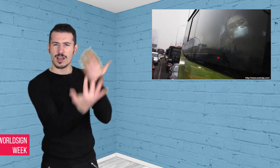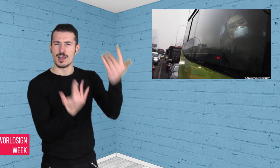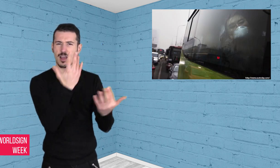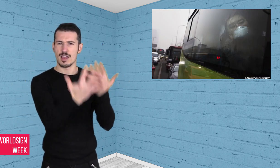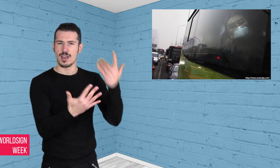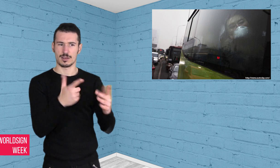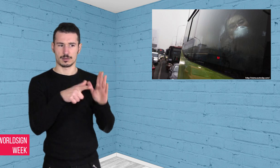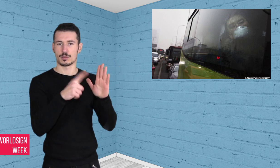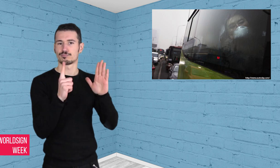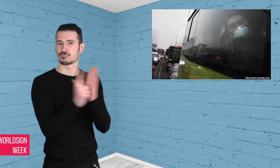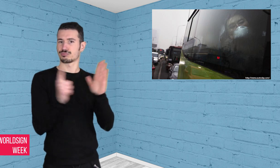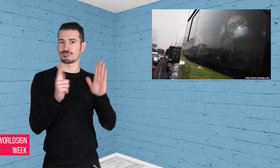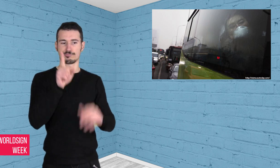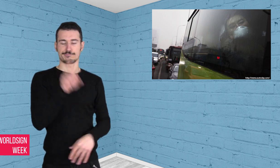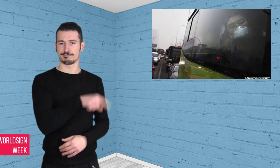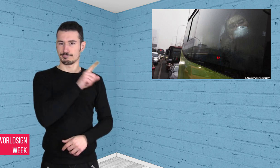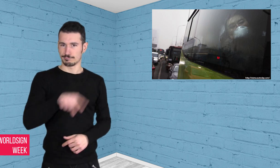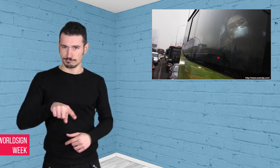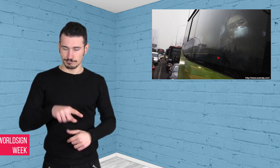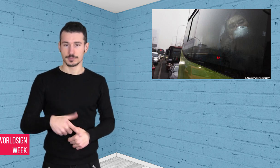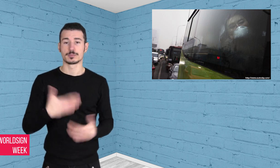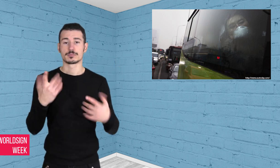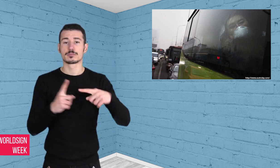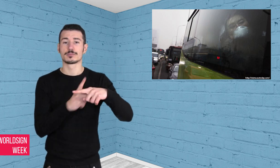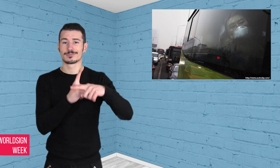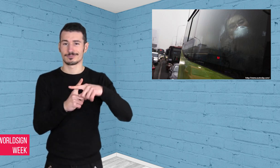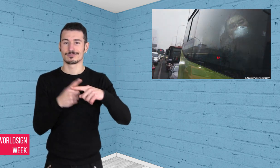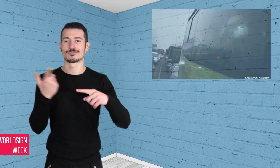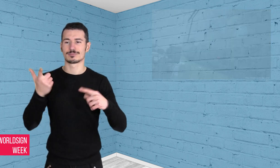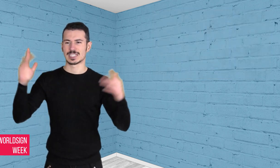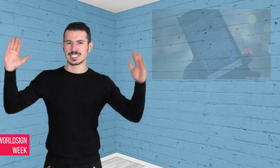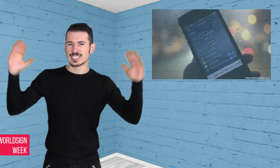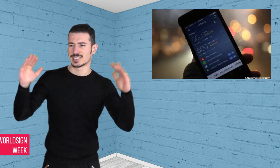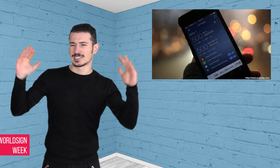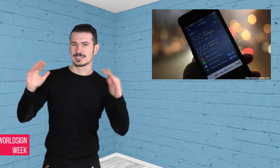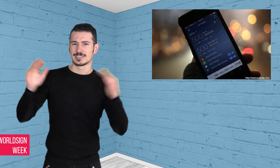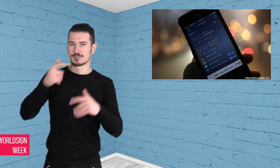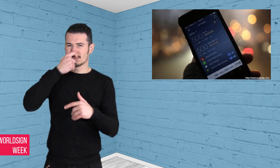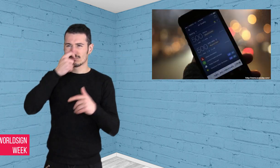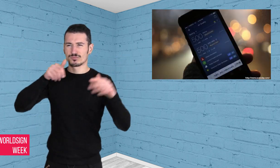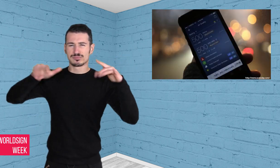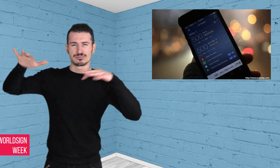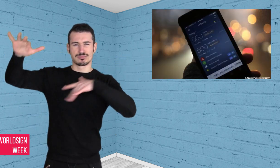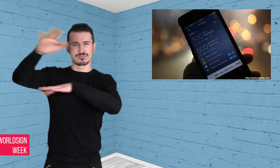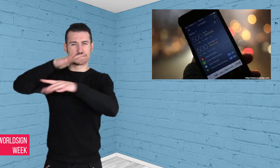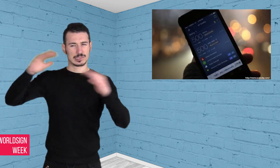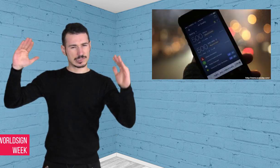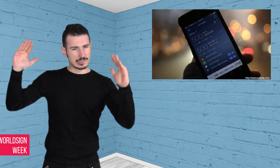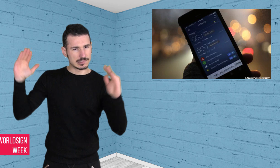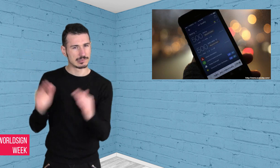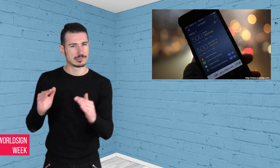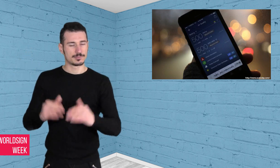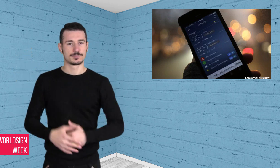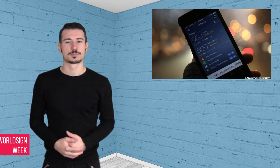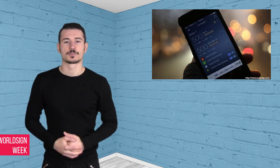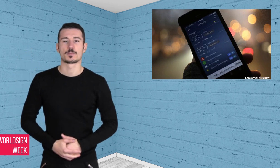and to enforce pollution laws. They also announced other solutions: